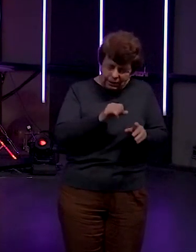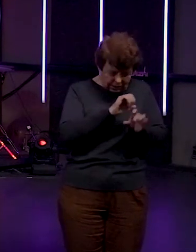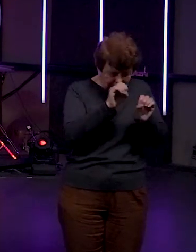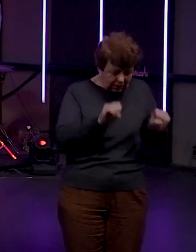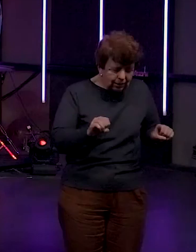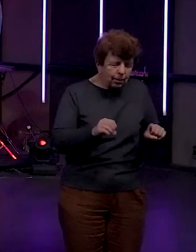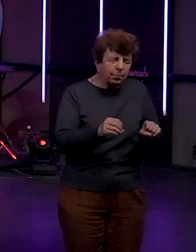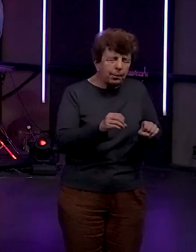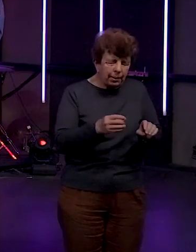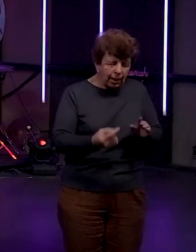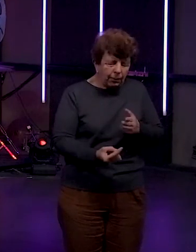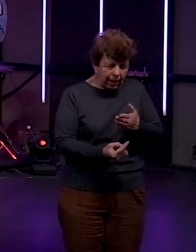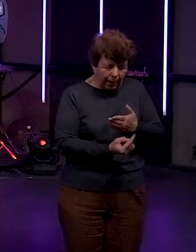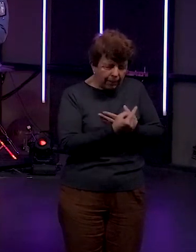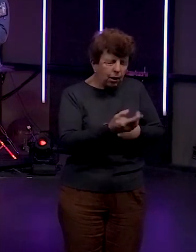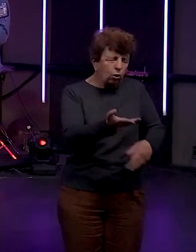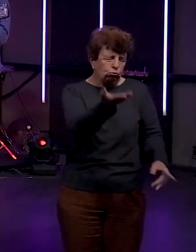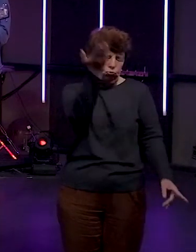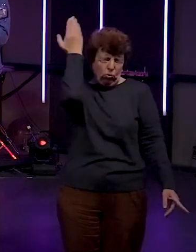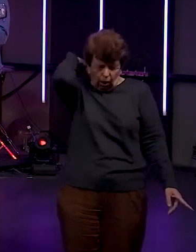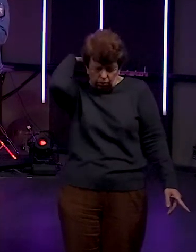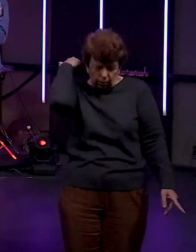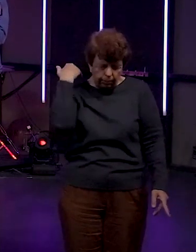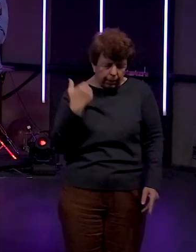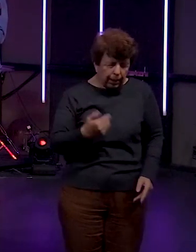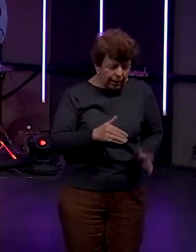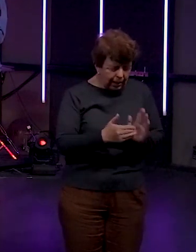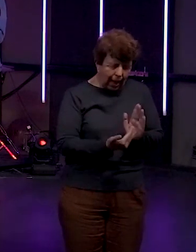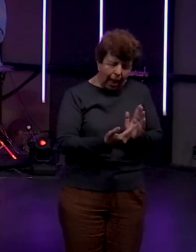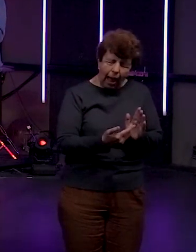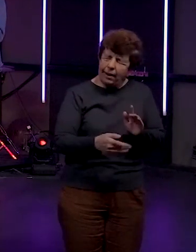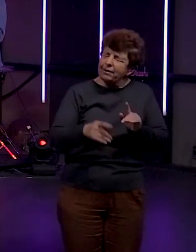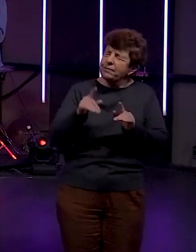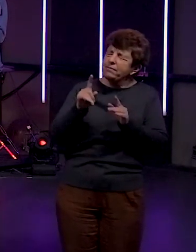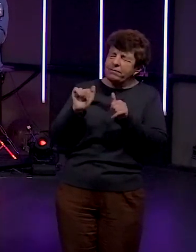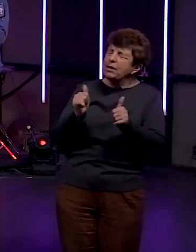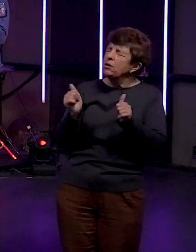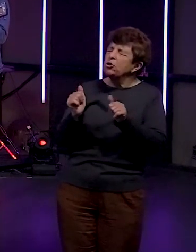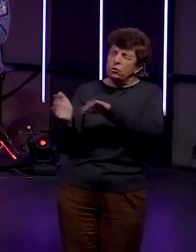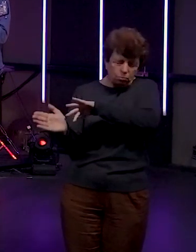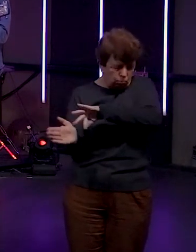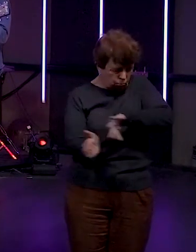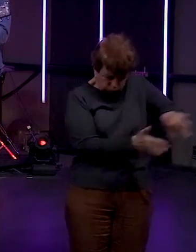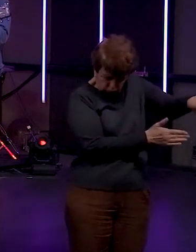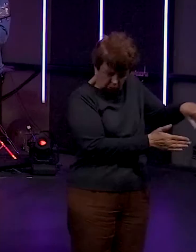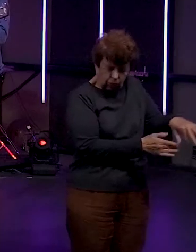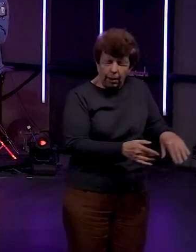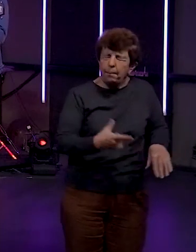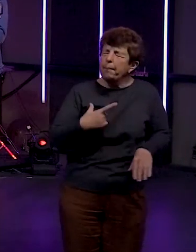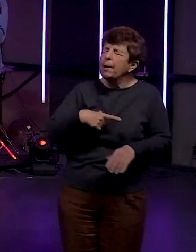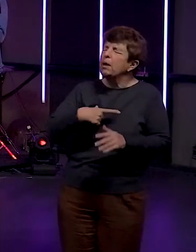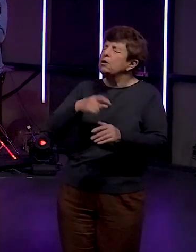people so long ago. It's now fulfilled and done away with because of Christ's death